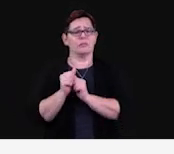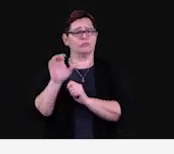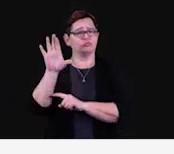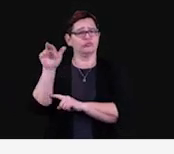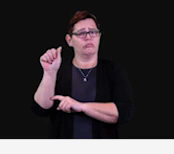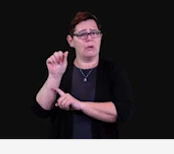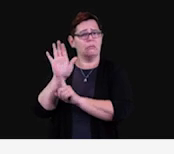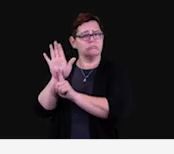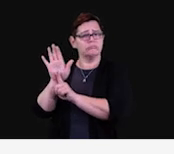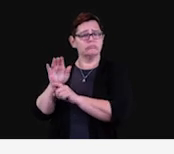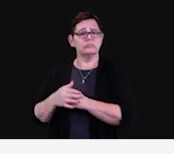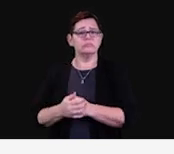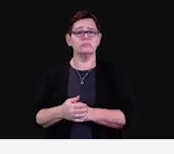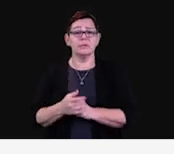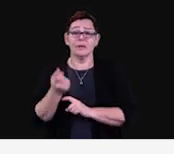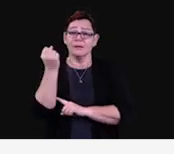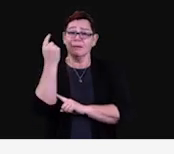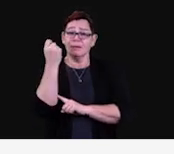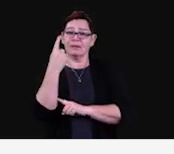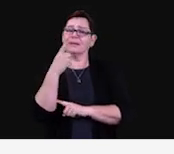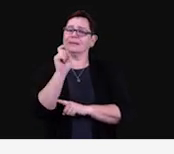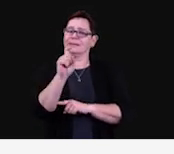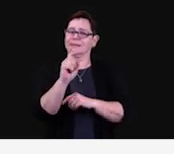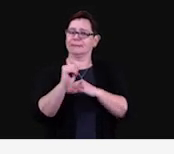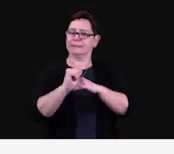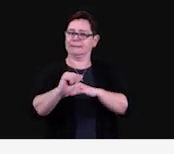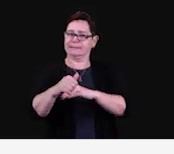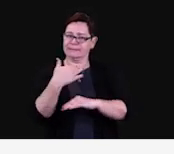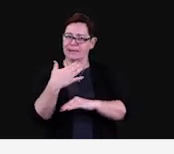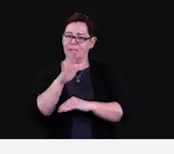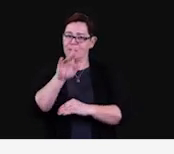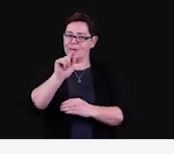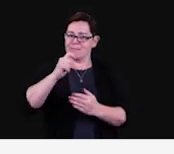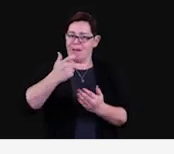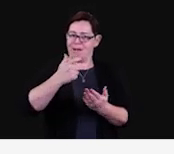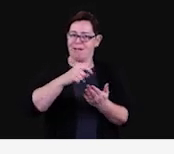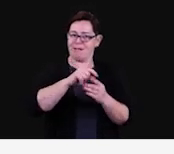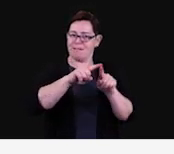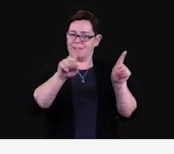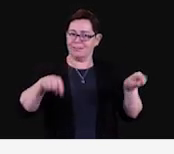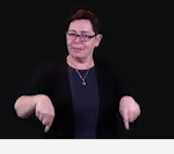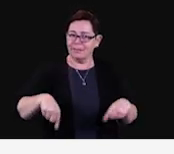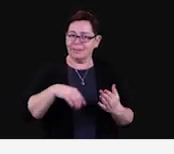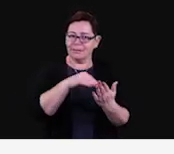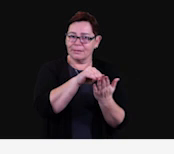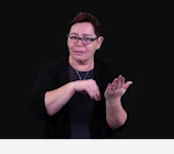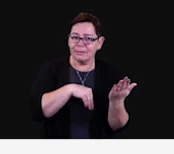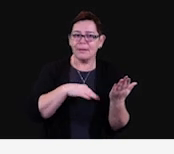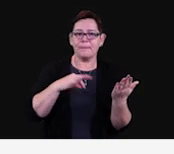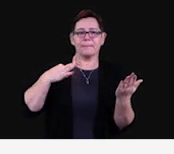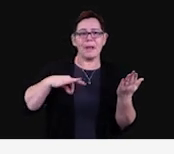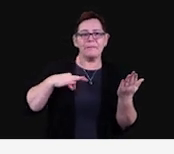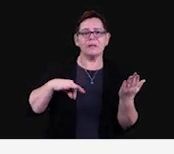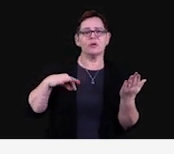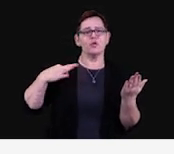note explaining why you or your spouse or common-law partner cannot get a SIN.